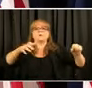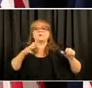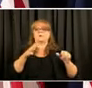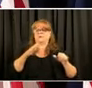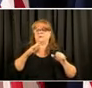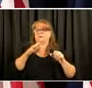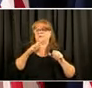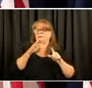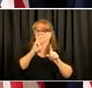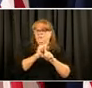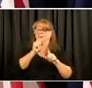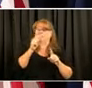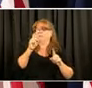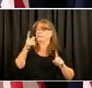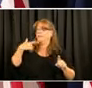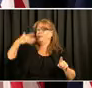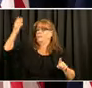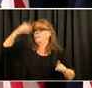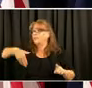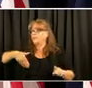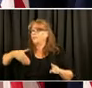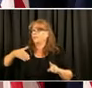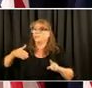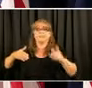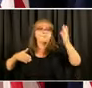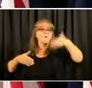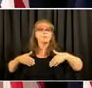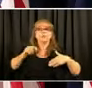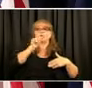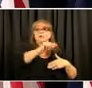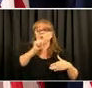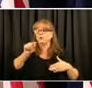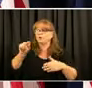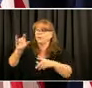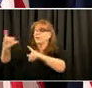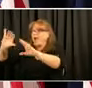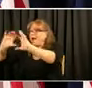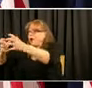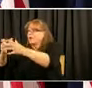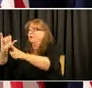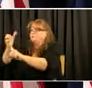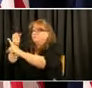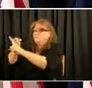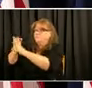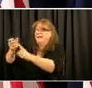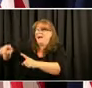the ability to uh track and trace the context by that point one case could have gone to 86 or 150